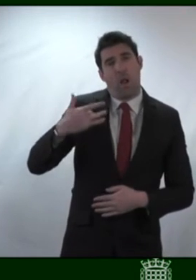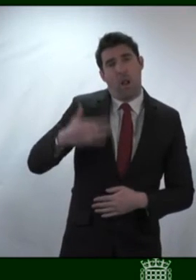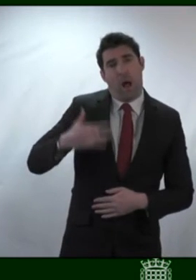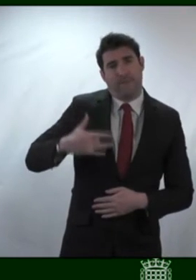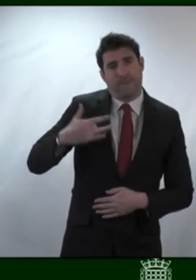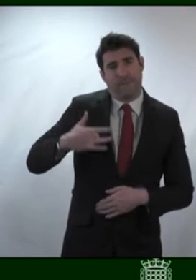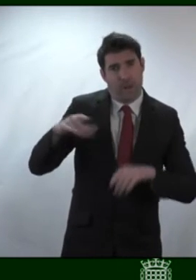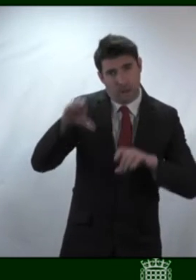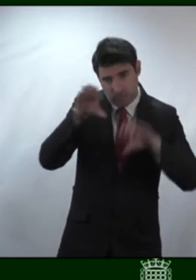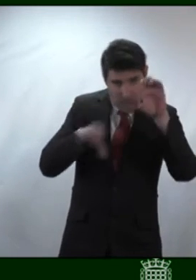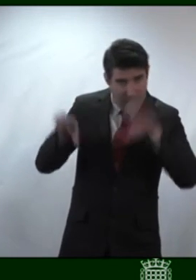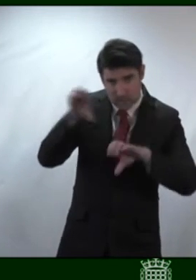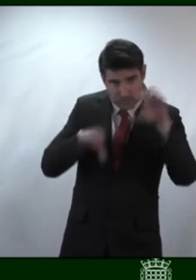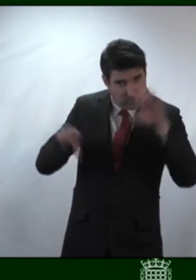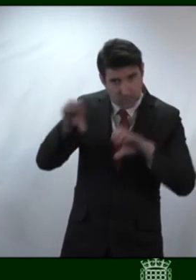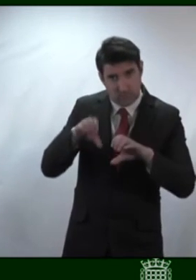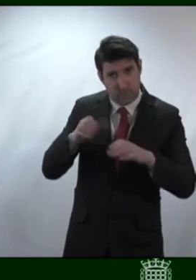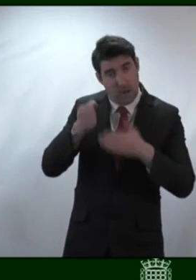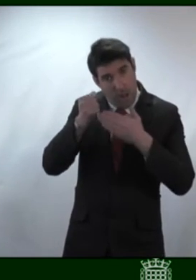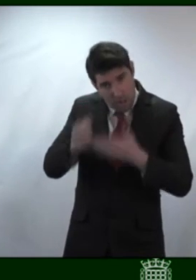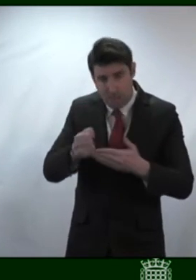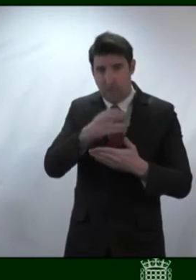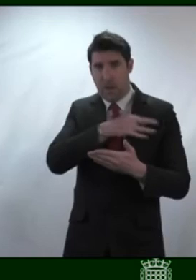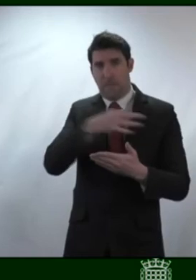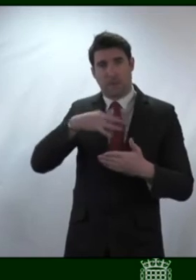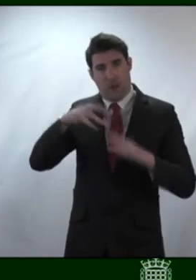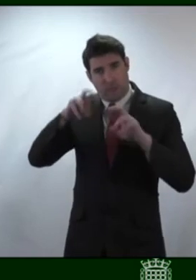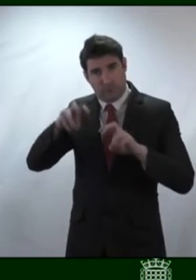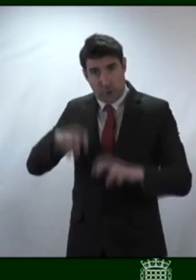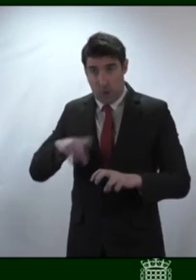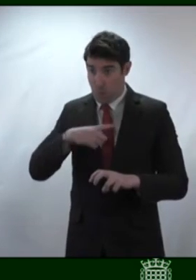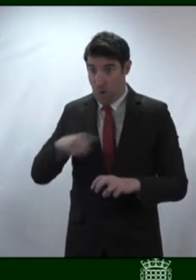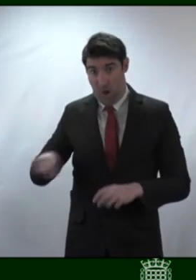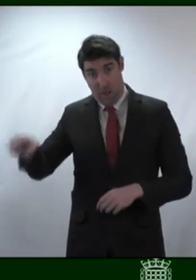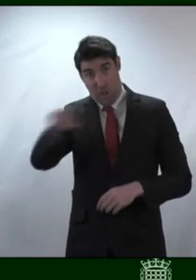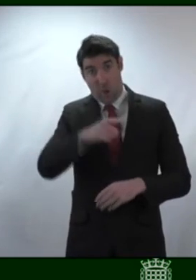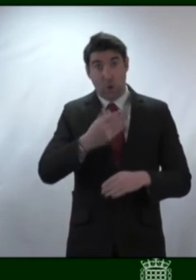to boost medical research, protect thousands of skilled jobs and promote the UK’s position